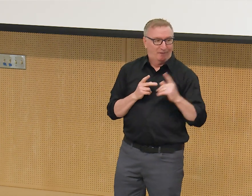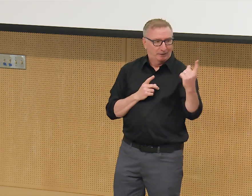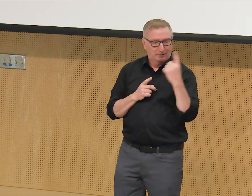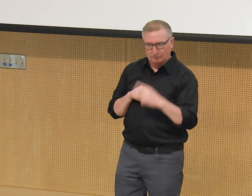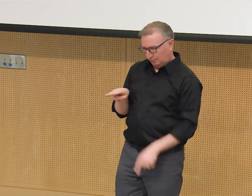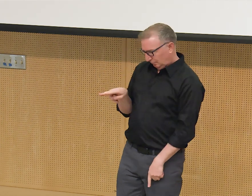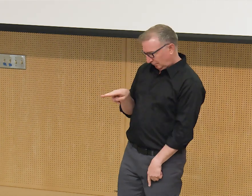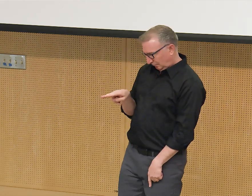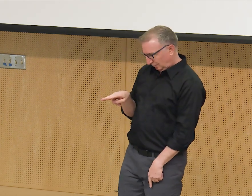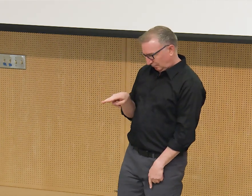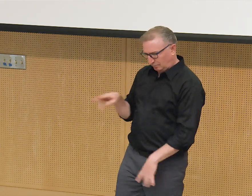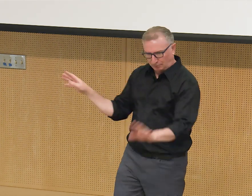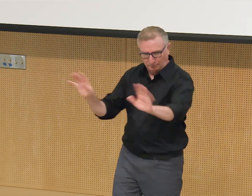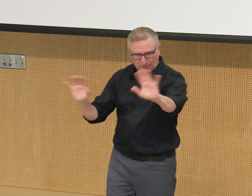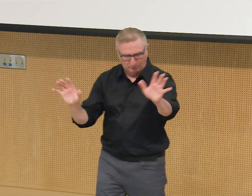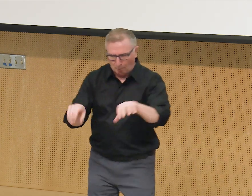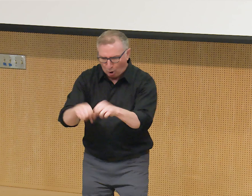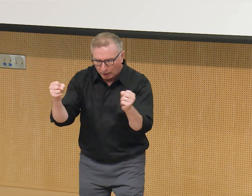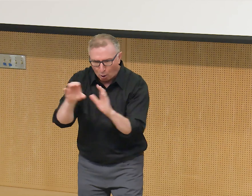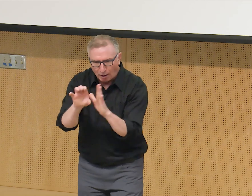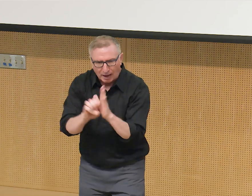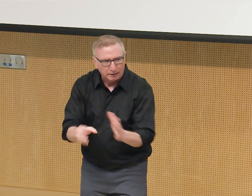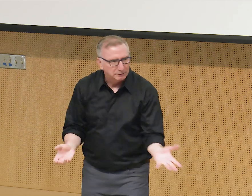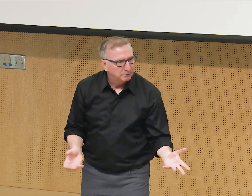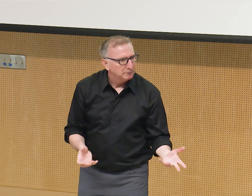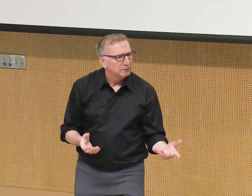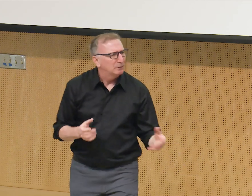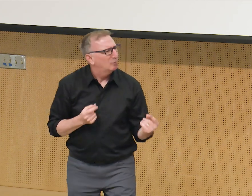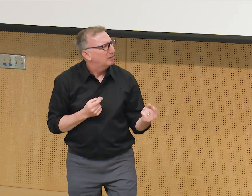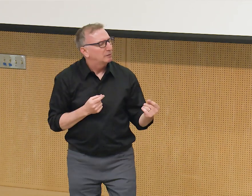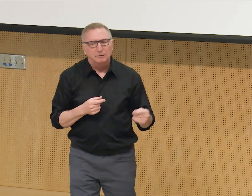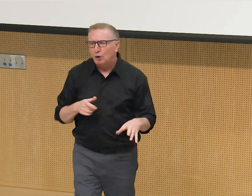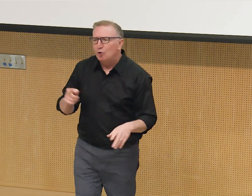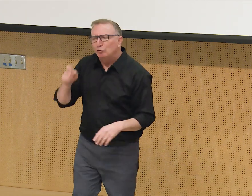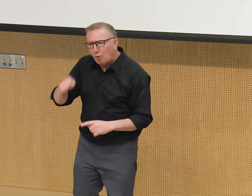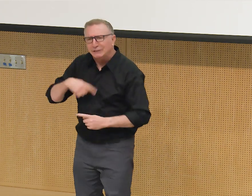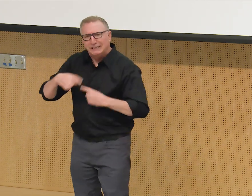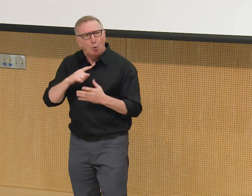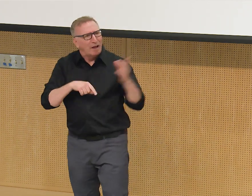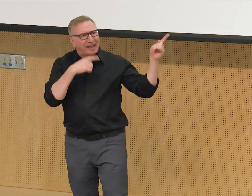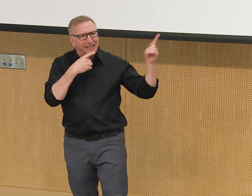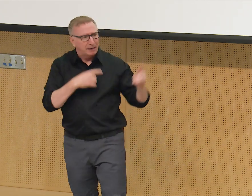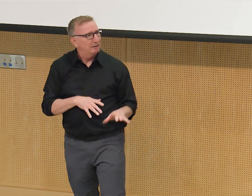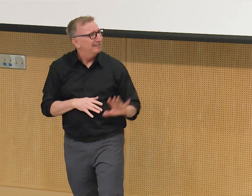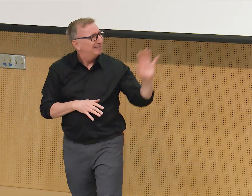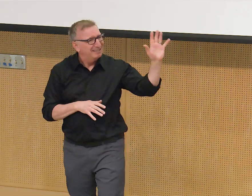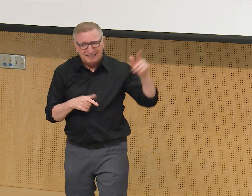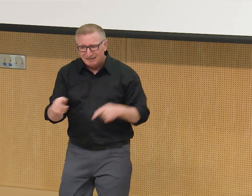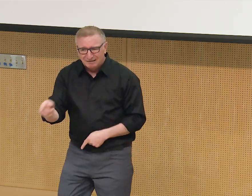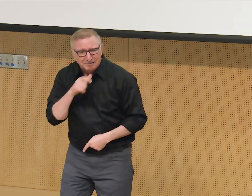and adding a few things and expanding, and I had a supervisor come one day and said, "You just violated the code of ethics.